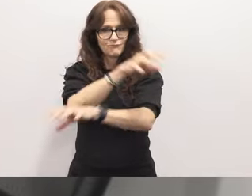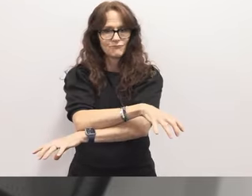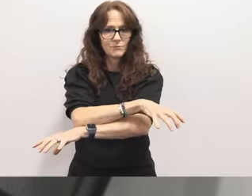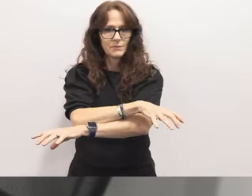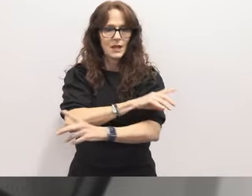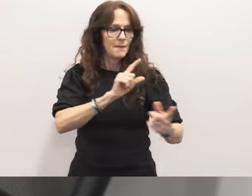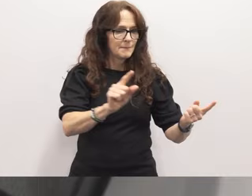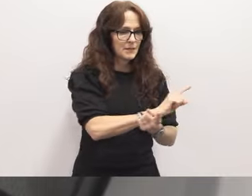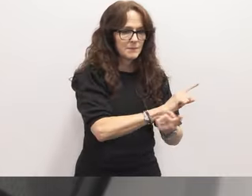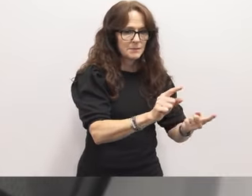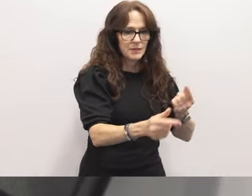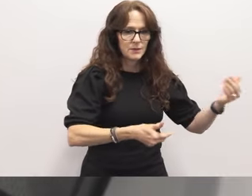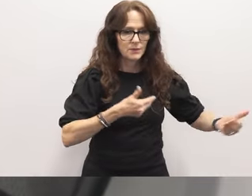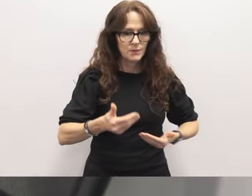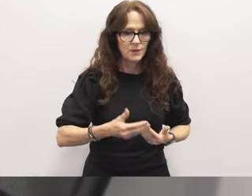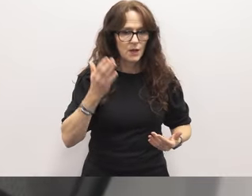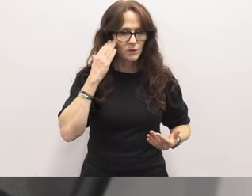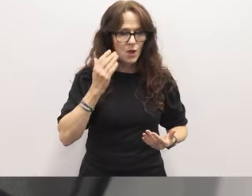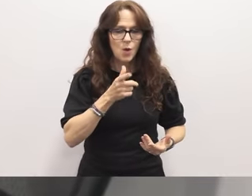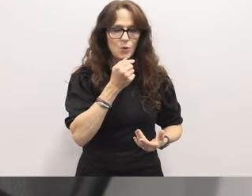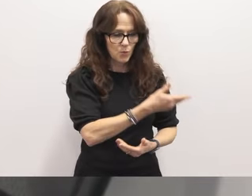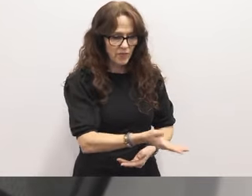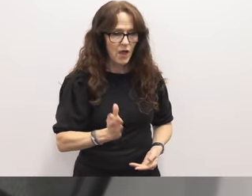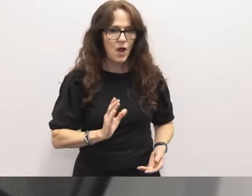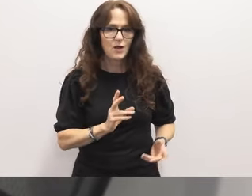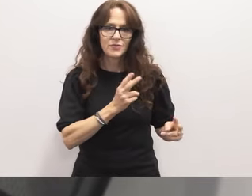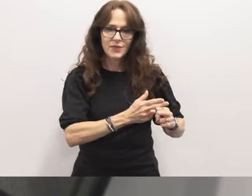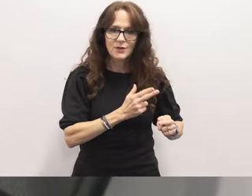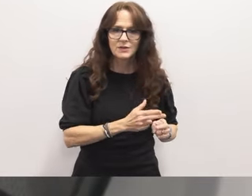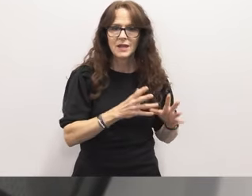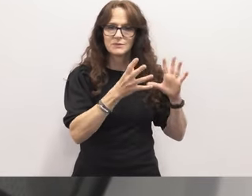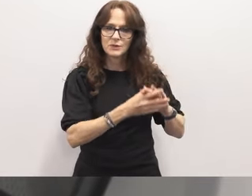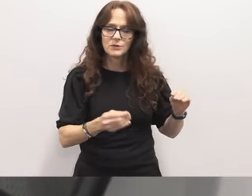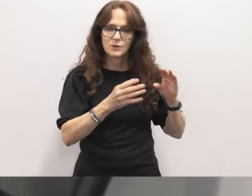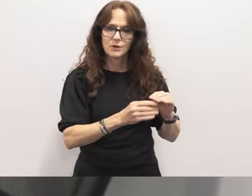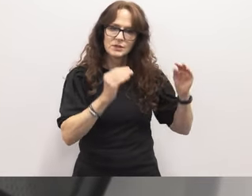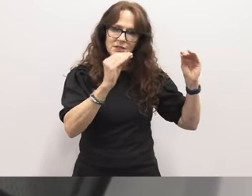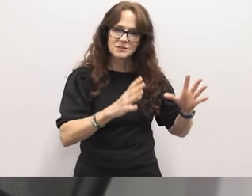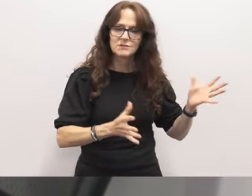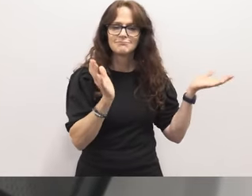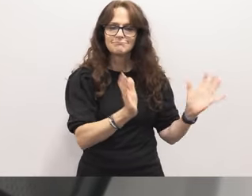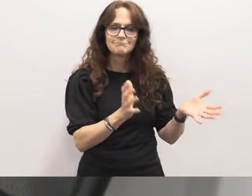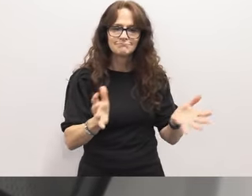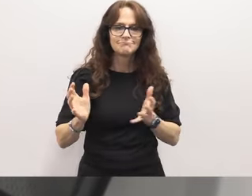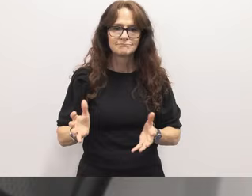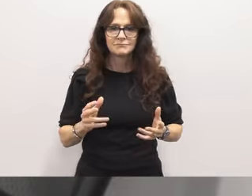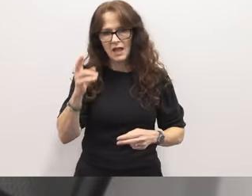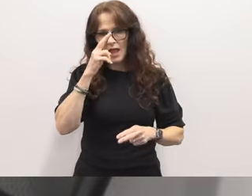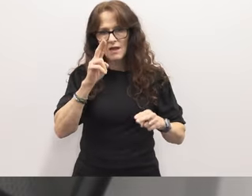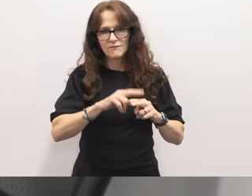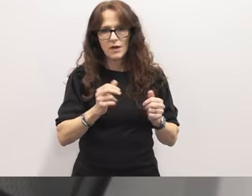other students and get to know who they are, their names, their story, who's their teacher, and just have fun with the kids out there.